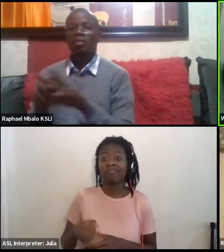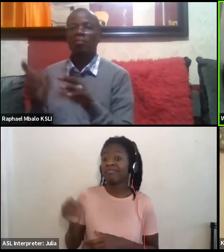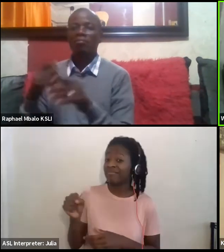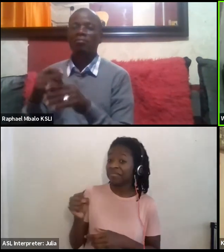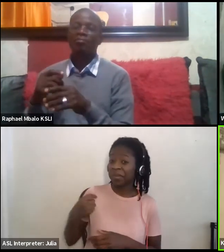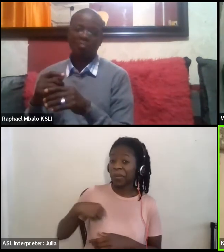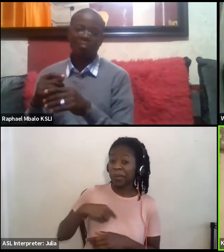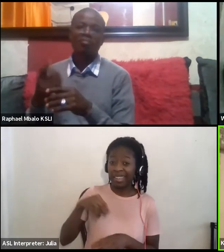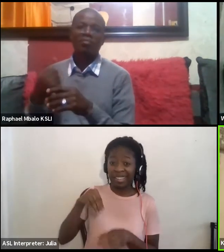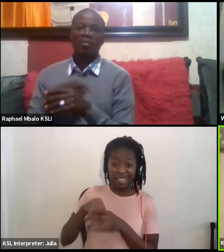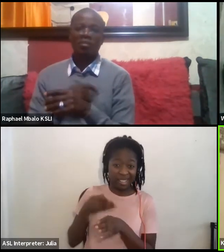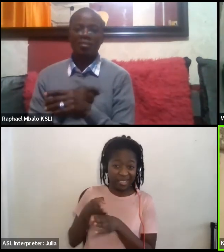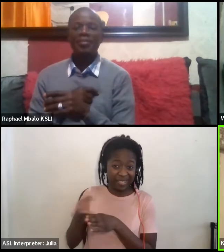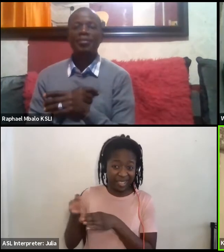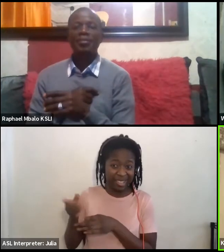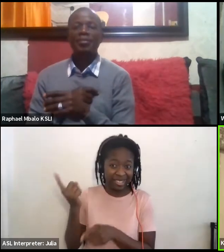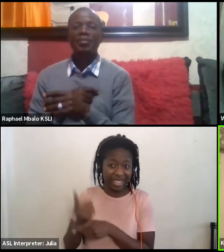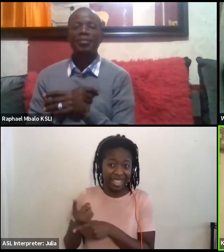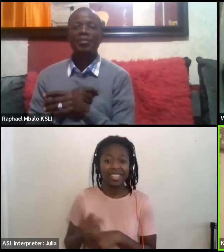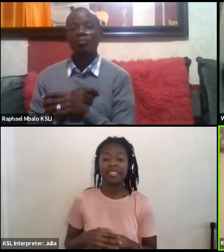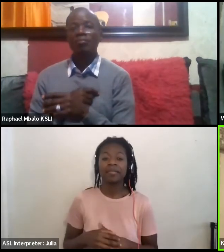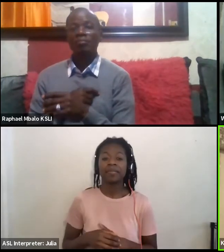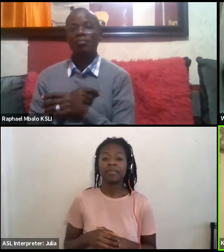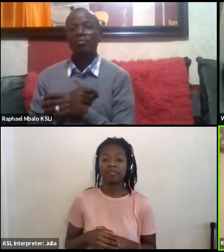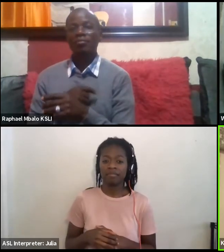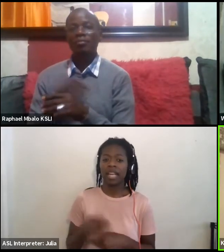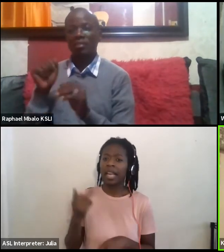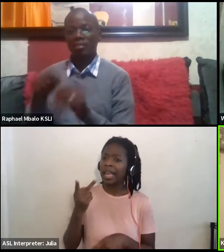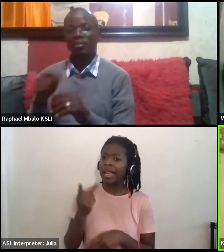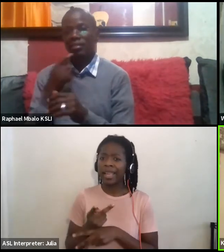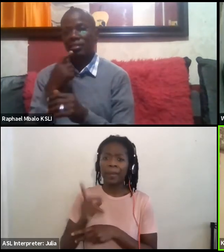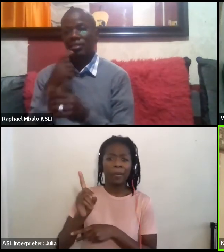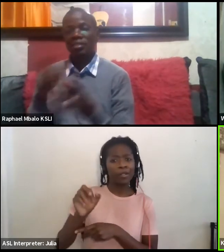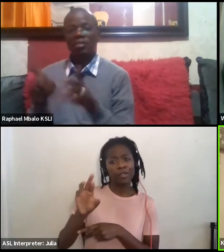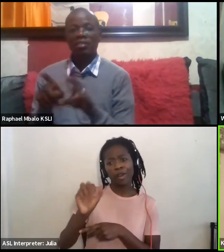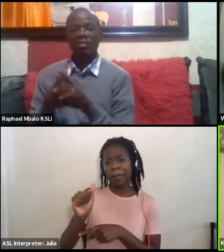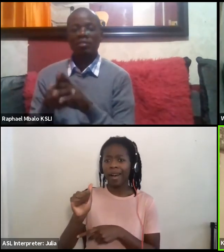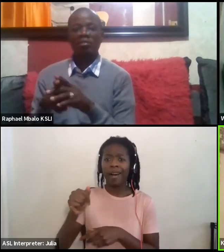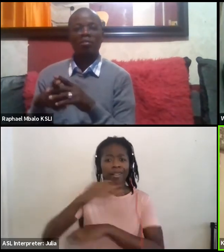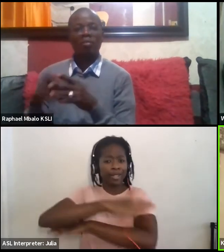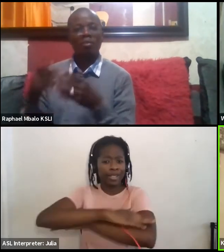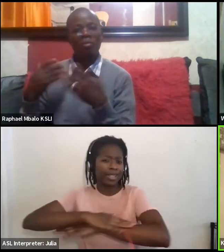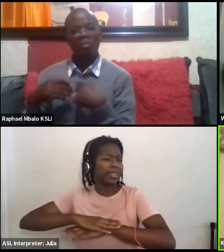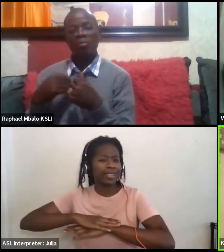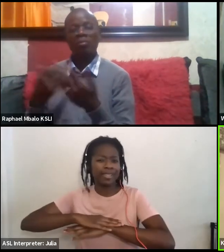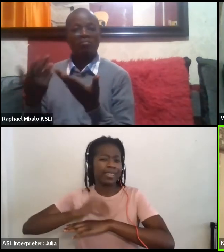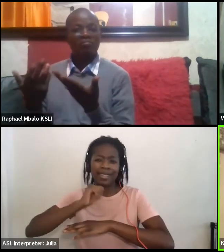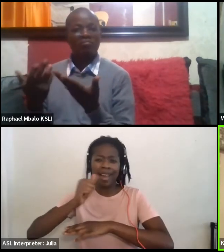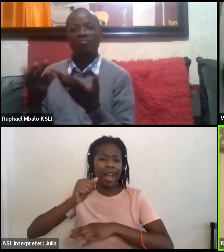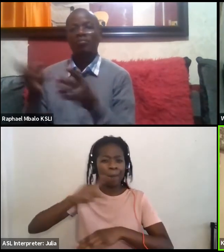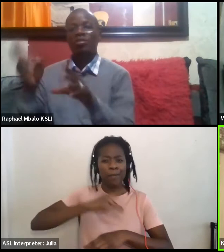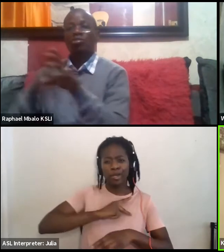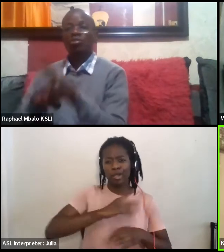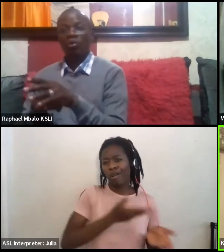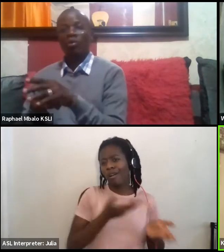So I think they're justified. Keep the drama on the stage and out of our personal lives. That's really the way we go. Exactly.